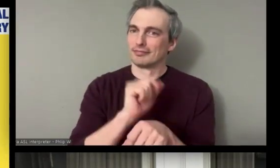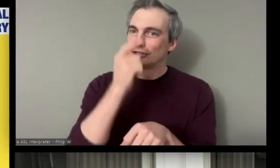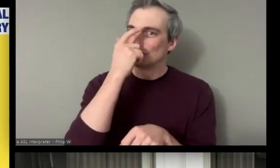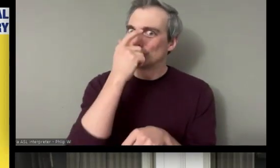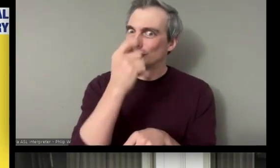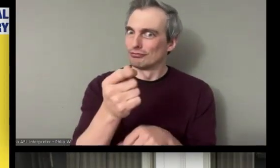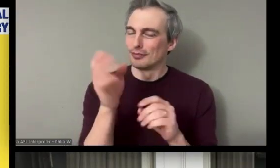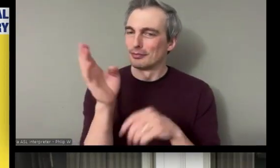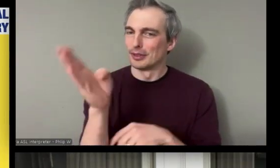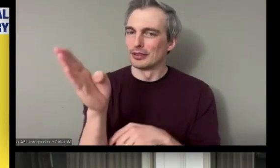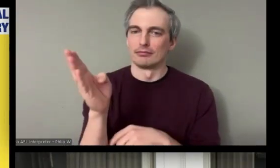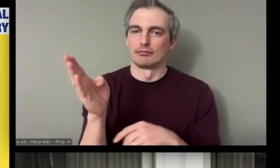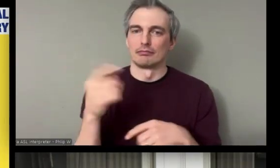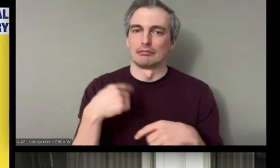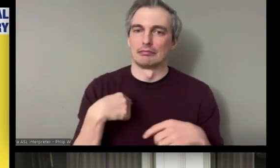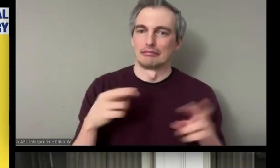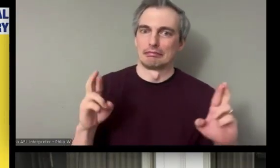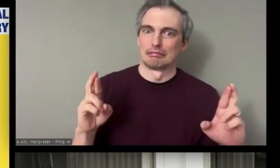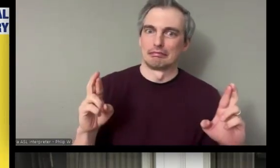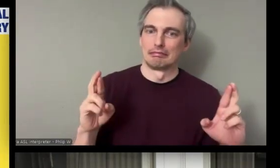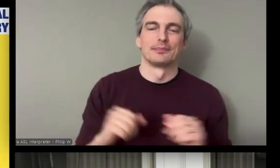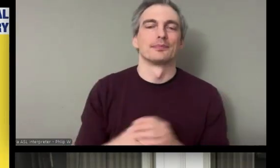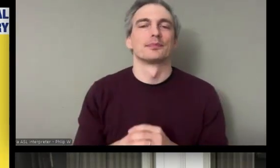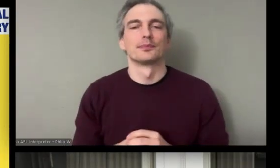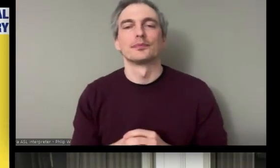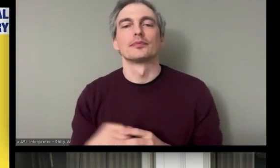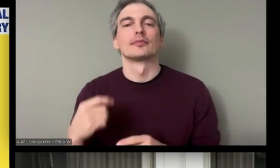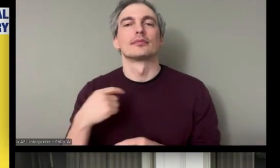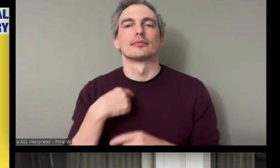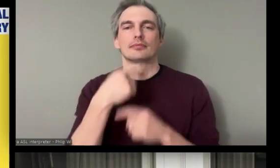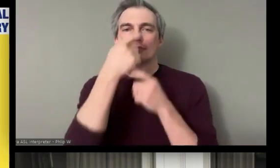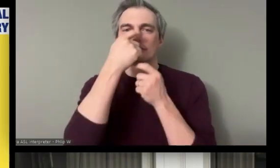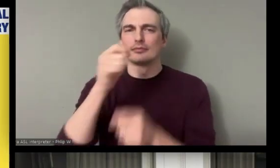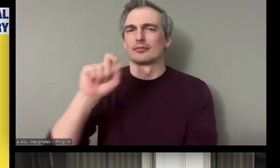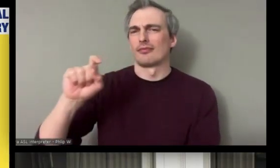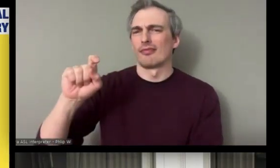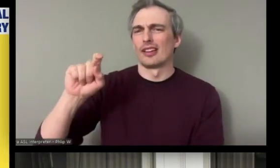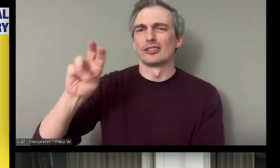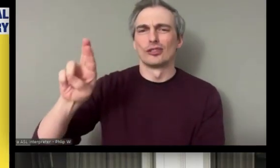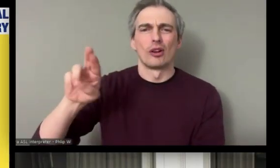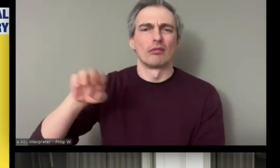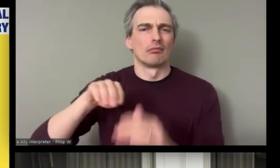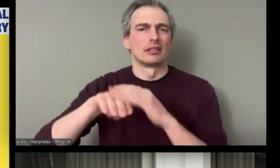I have been interested in XR accessibility for... Many, many years.